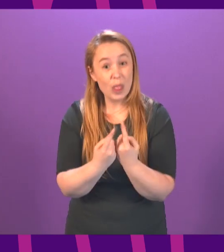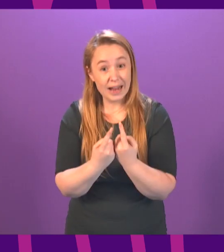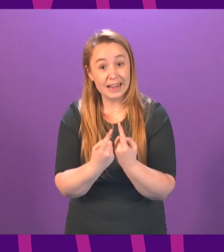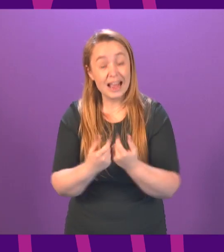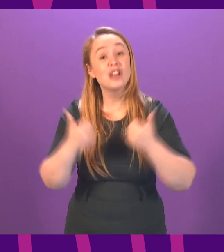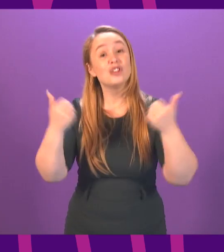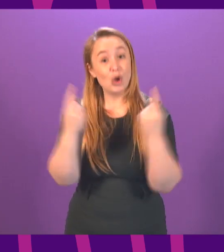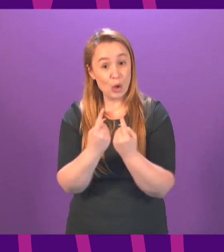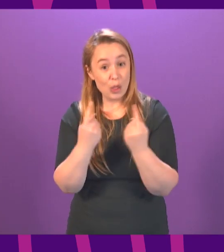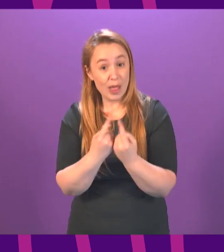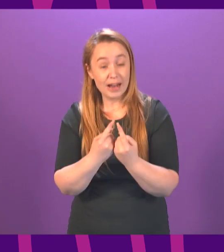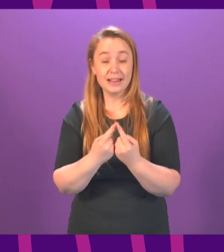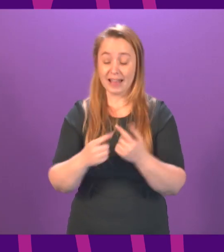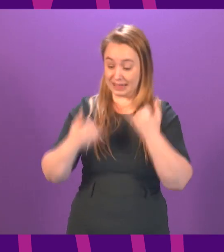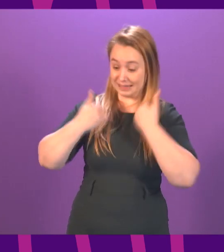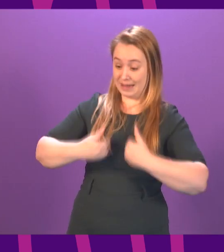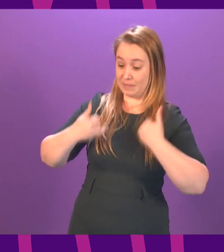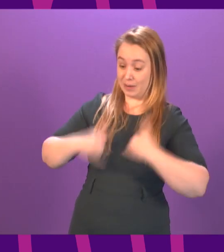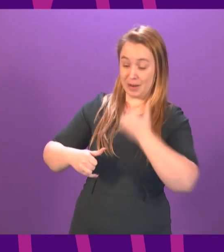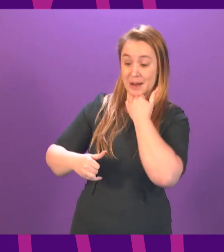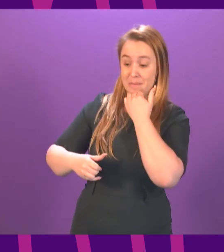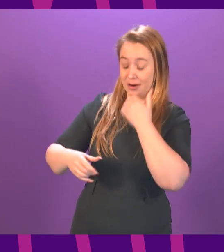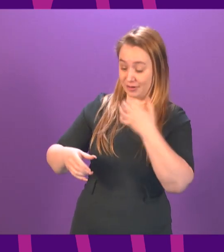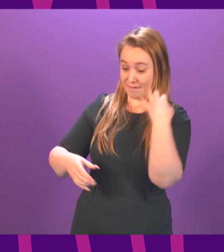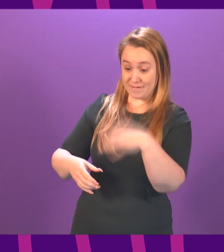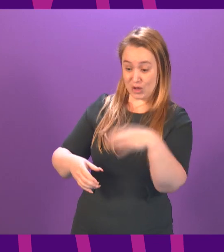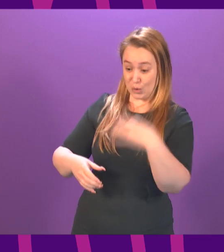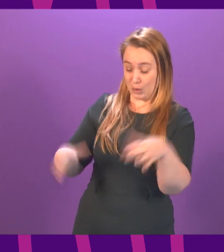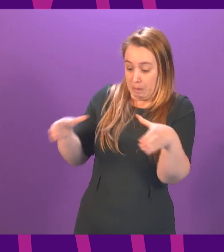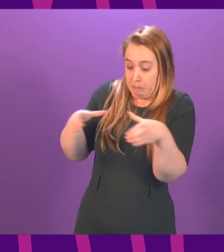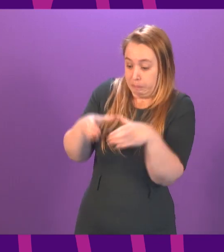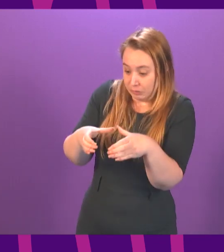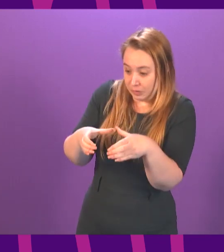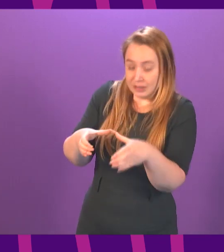thing that there are fewer people with symptoms and that means that fewer people are coming